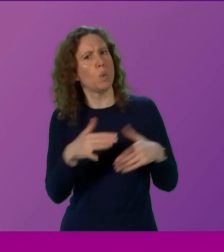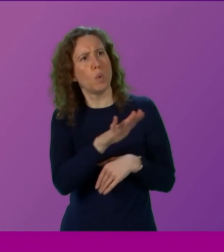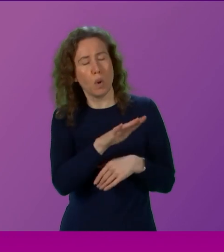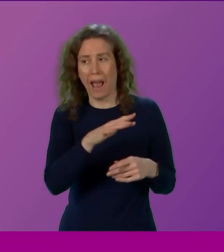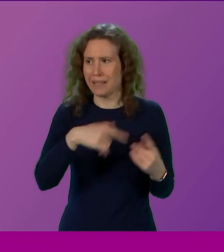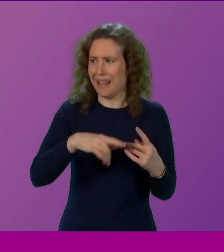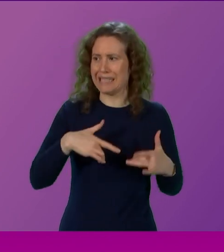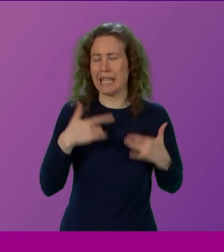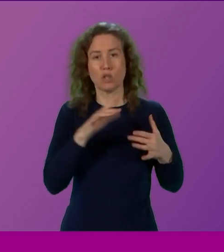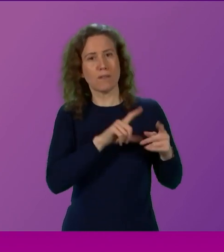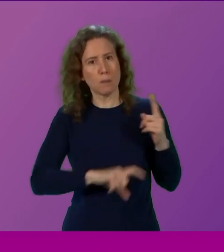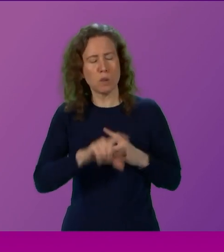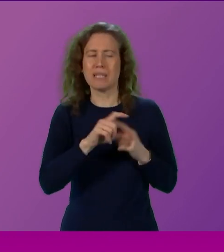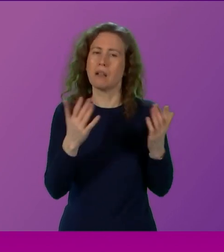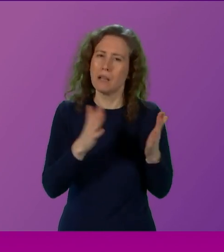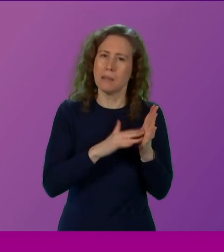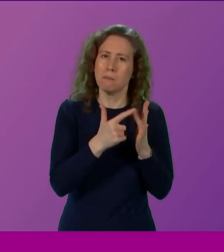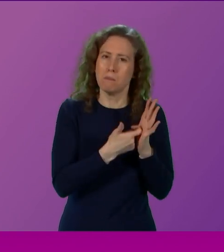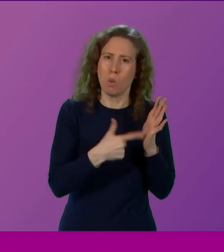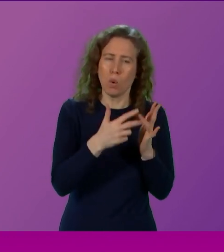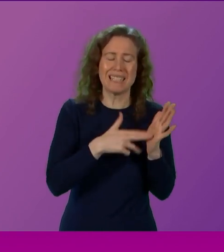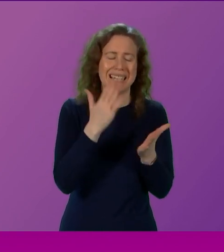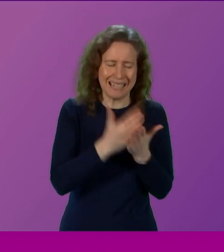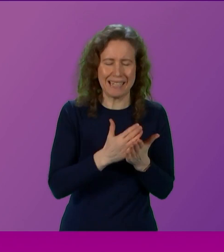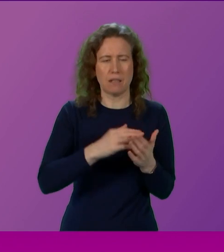the people and sense of community there. Morton’s is an iconic Scottish brand.